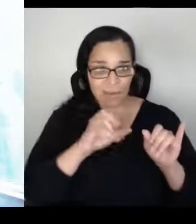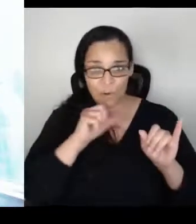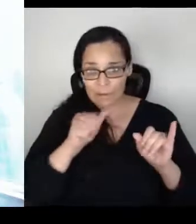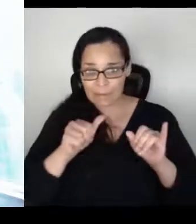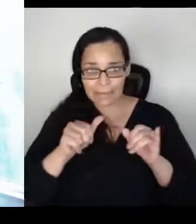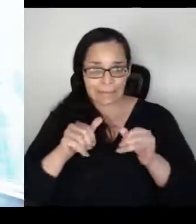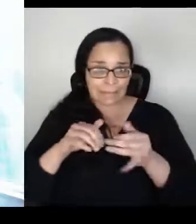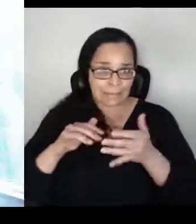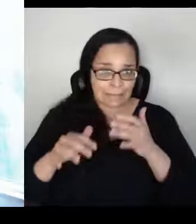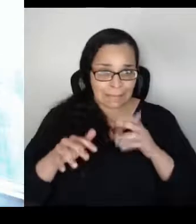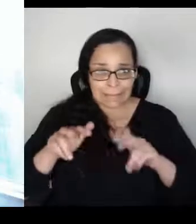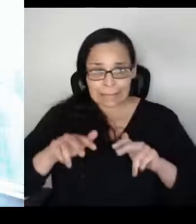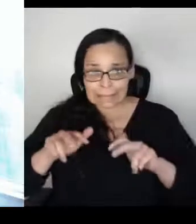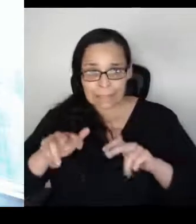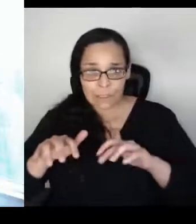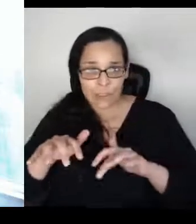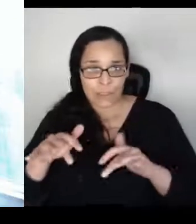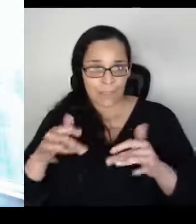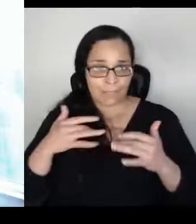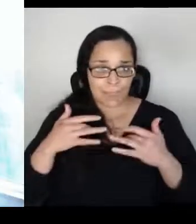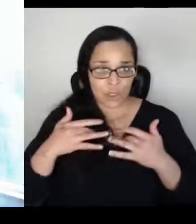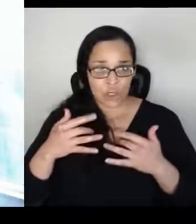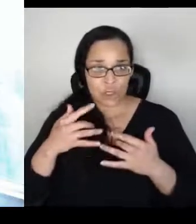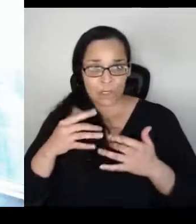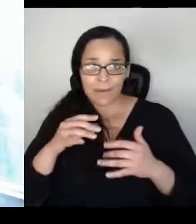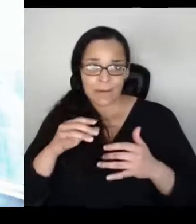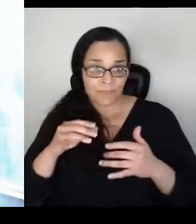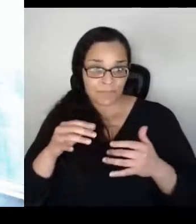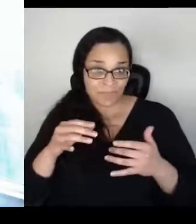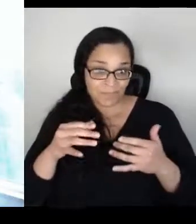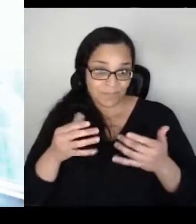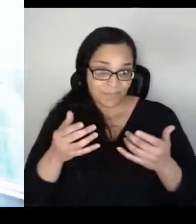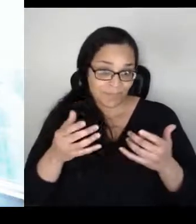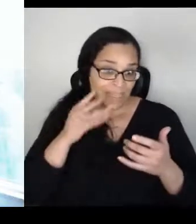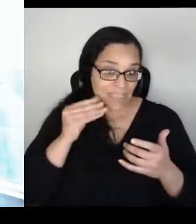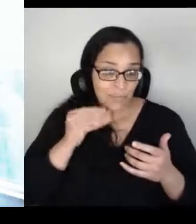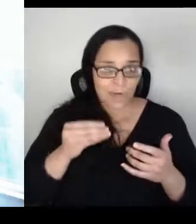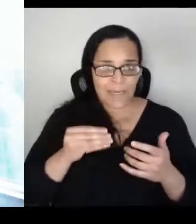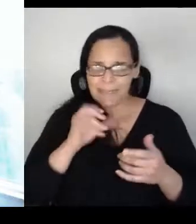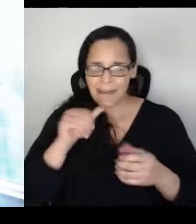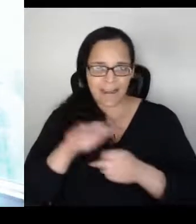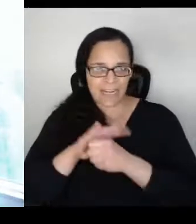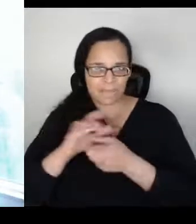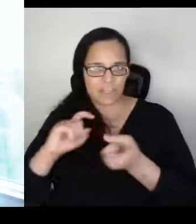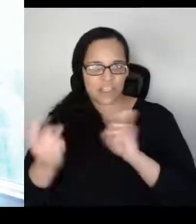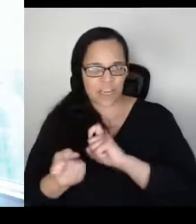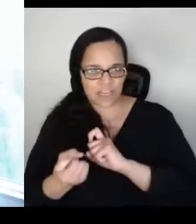not enough has changed. And the Biden administration already needed